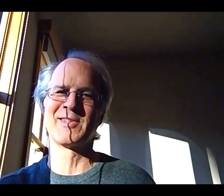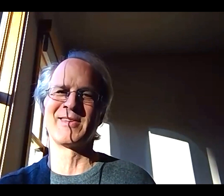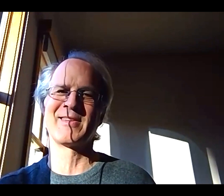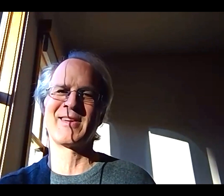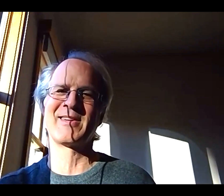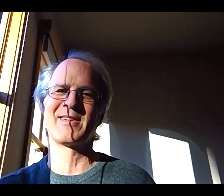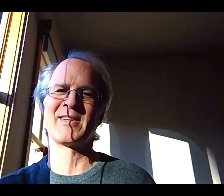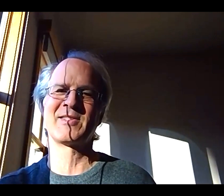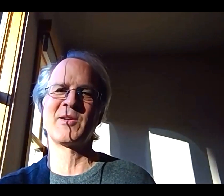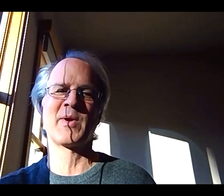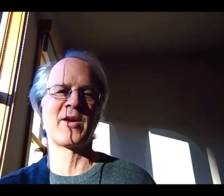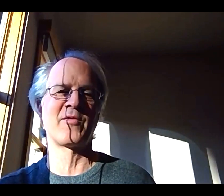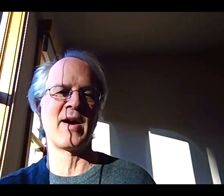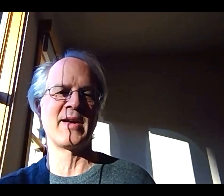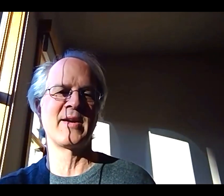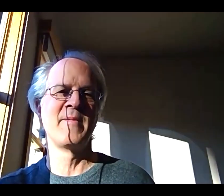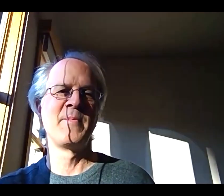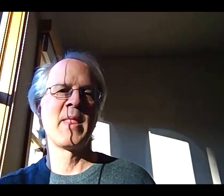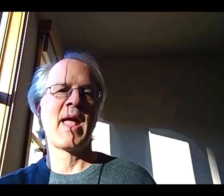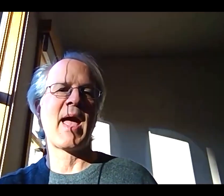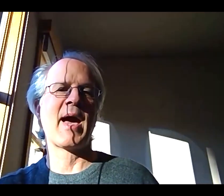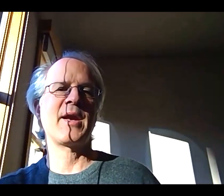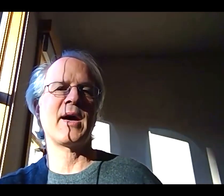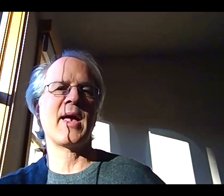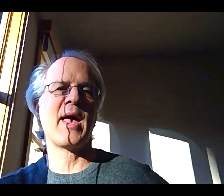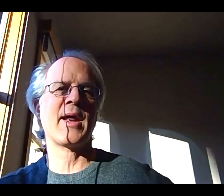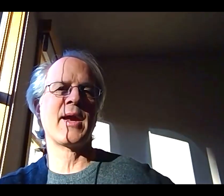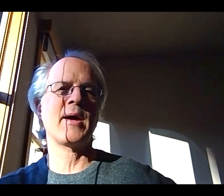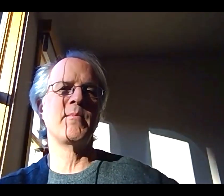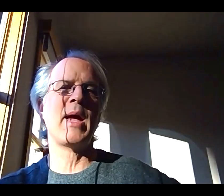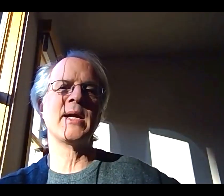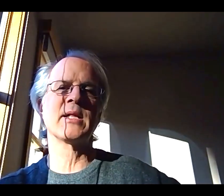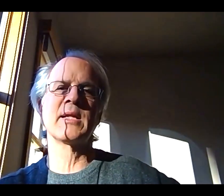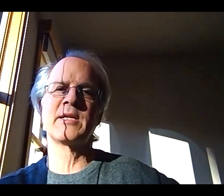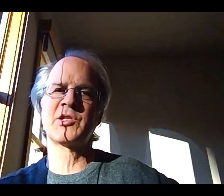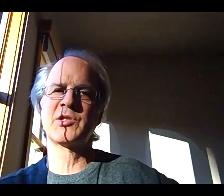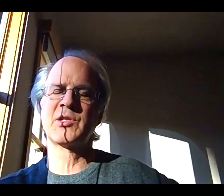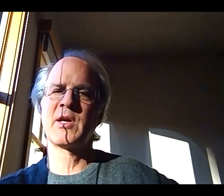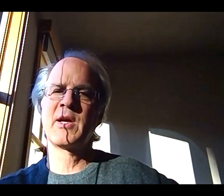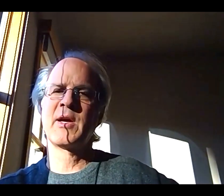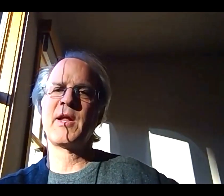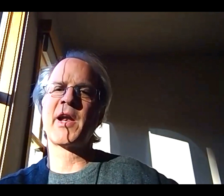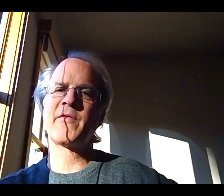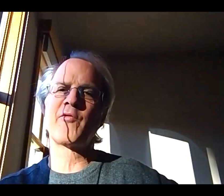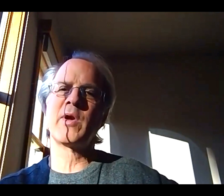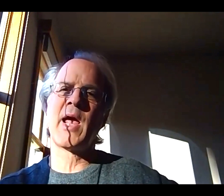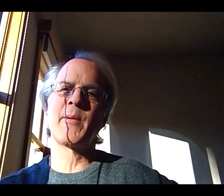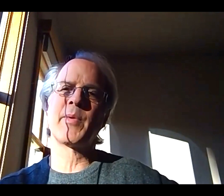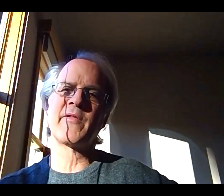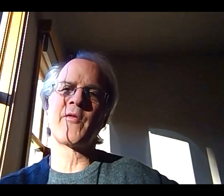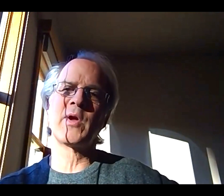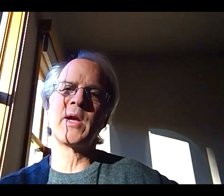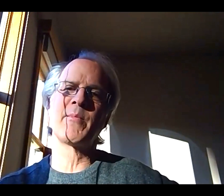and see what I could find. And I made a list, not of every name, but of every name